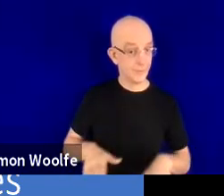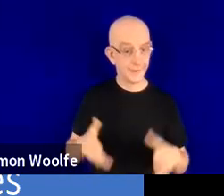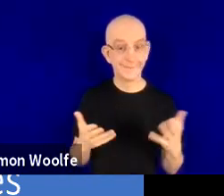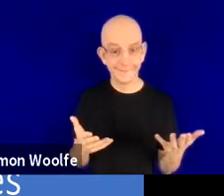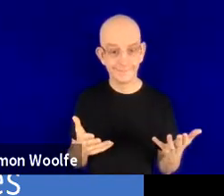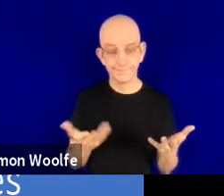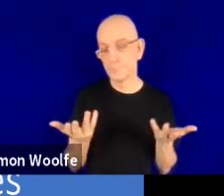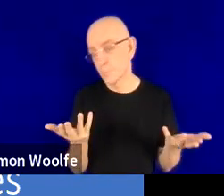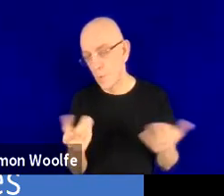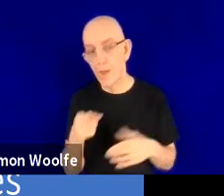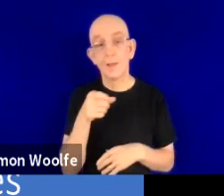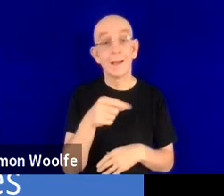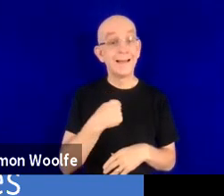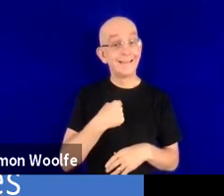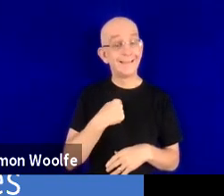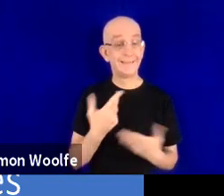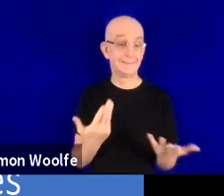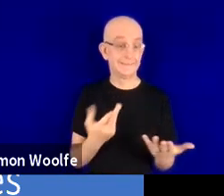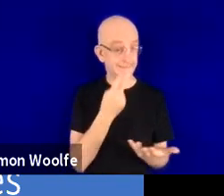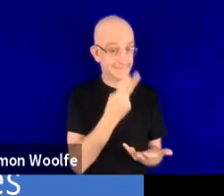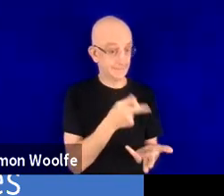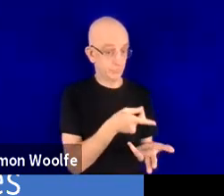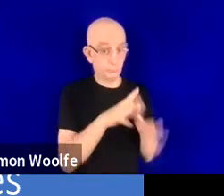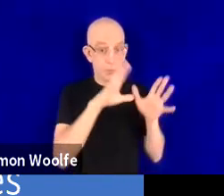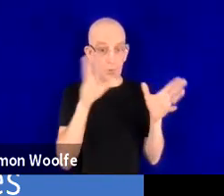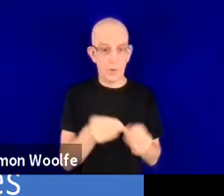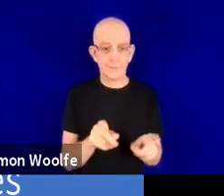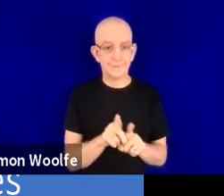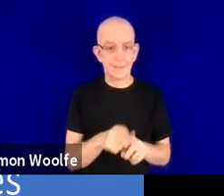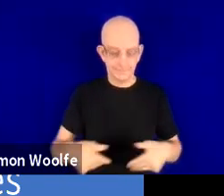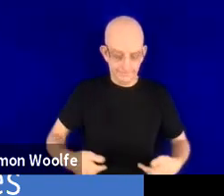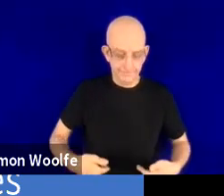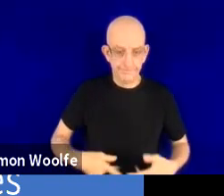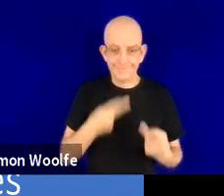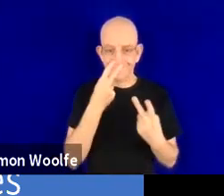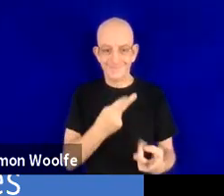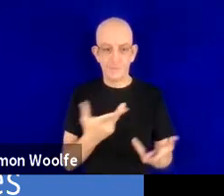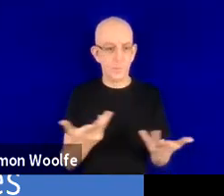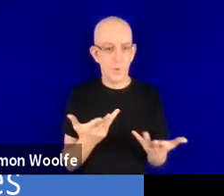even if it was just a regular benefit, than the top top benefit in Thailand in terms of the advocacy one was receiving